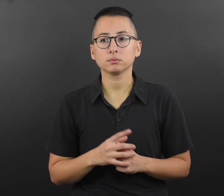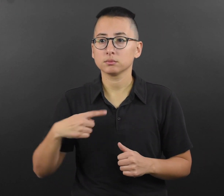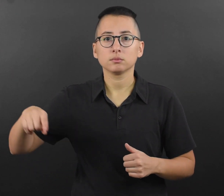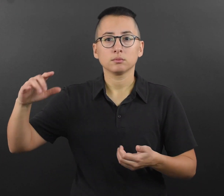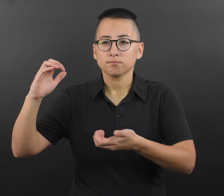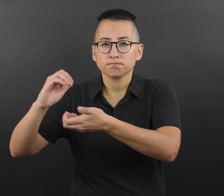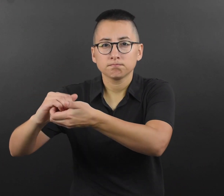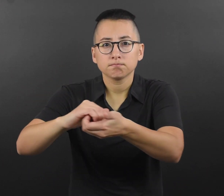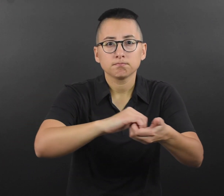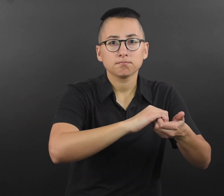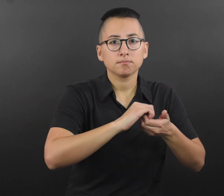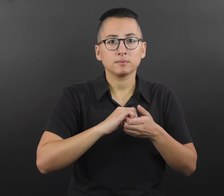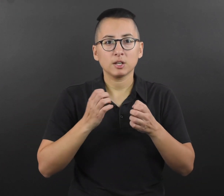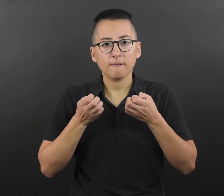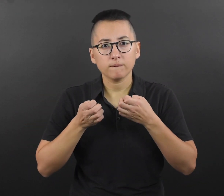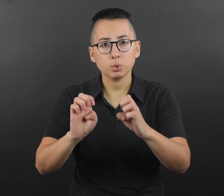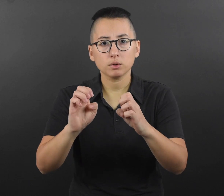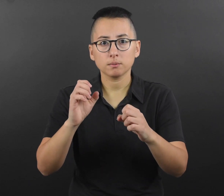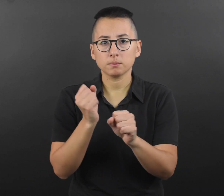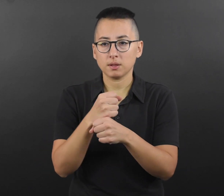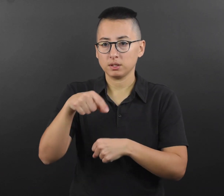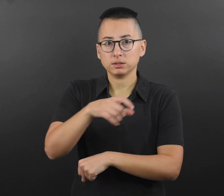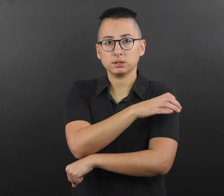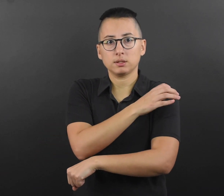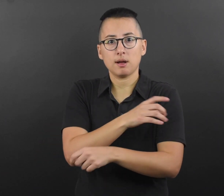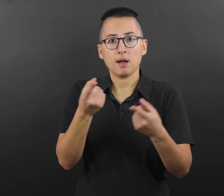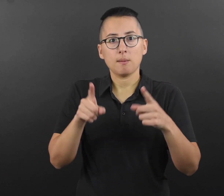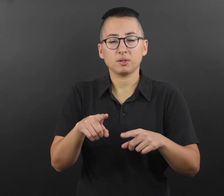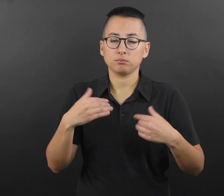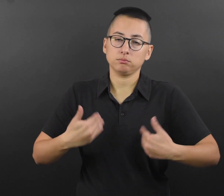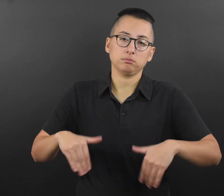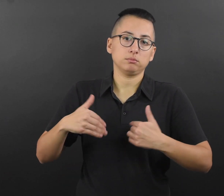The collective effort to make these clinics happen is really extraordinary to see,